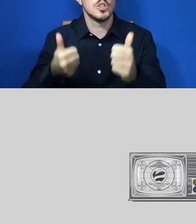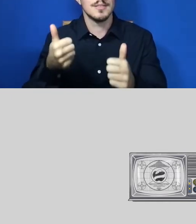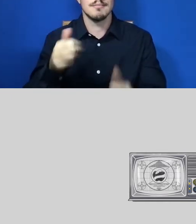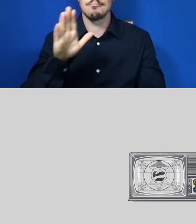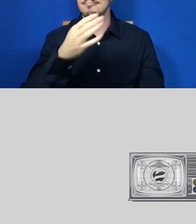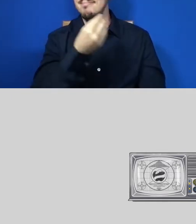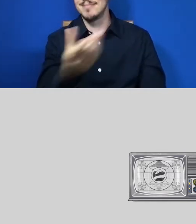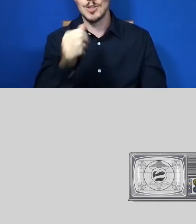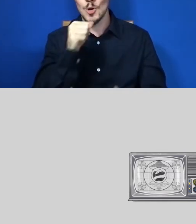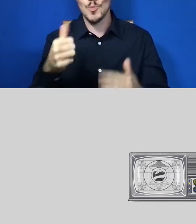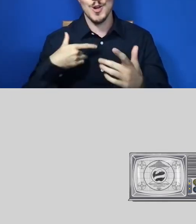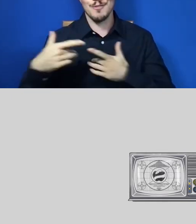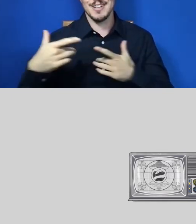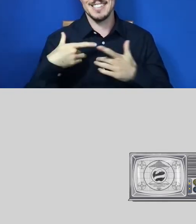I got you covered, friend.